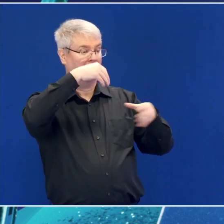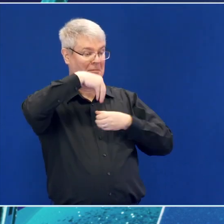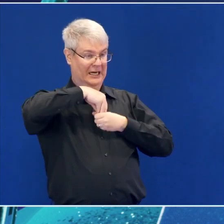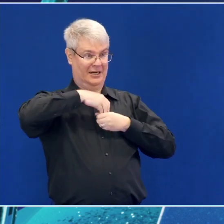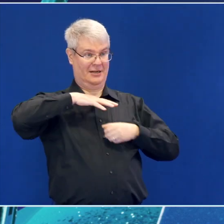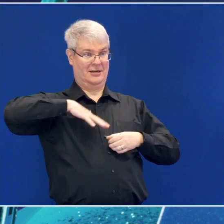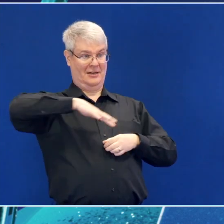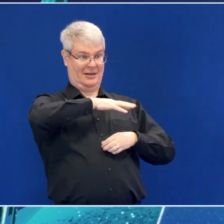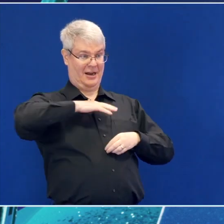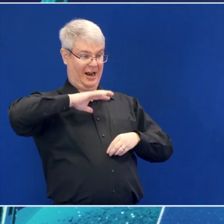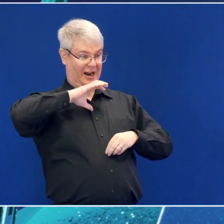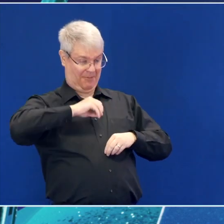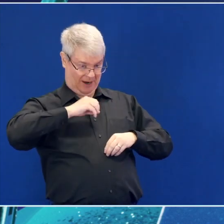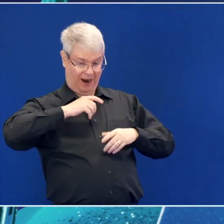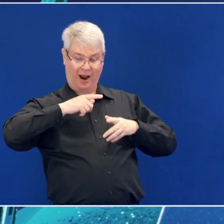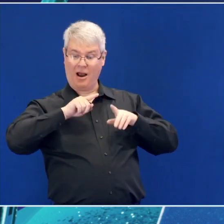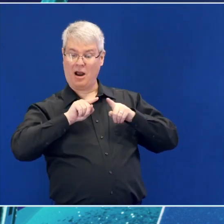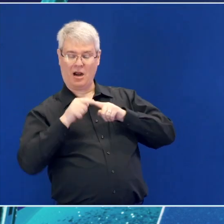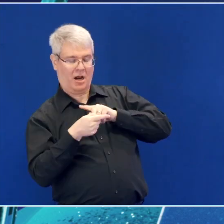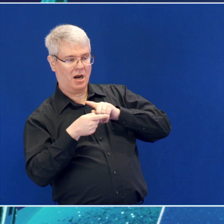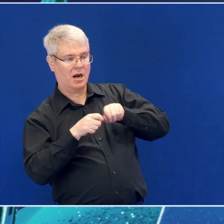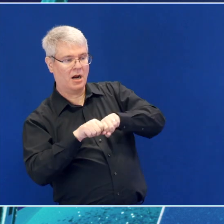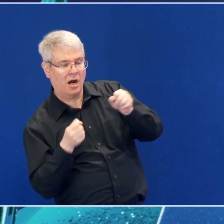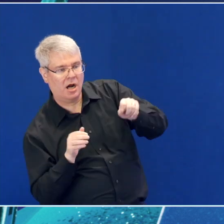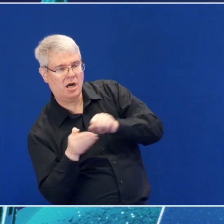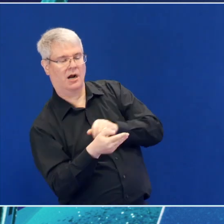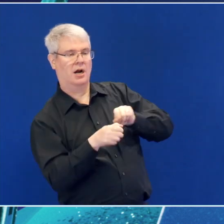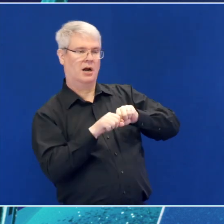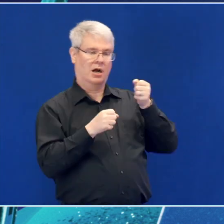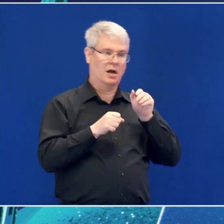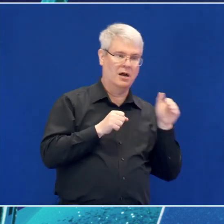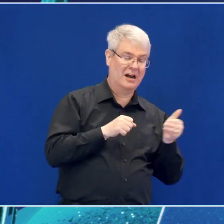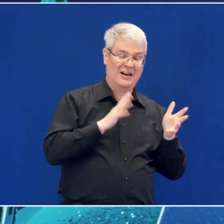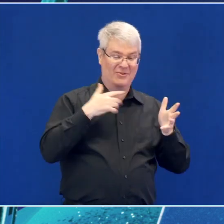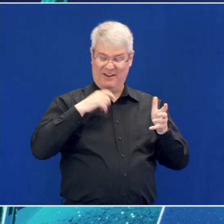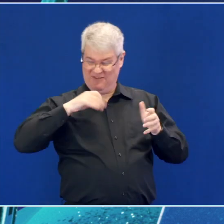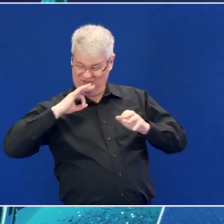Most of them have been fixed. But they were cataloged and tagged with WCAG criteria